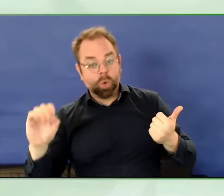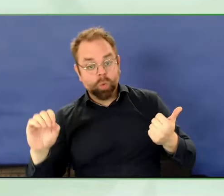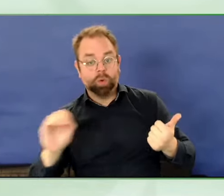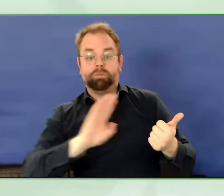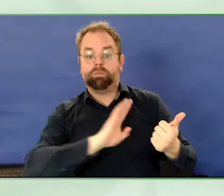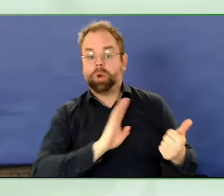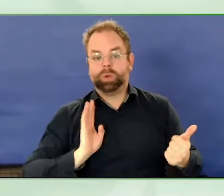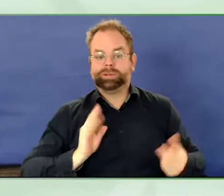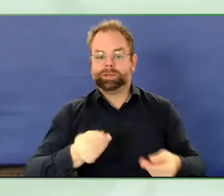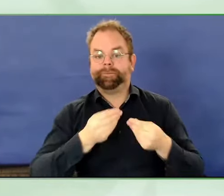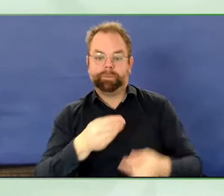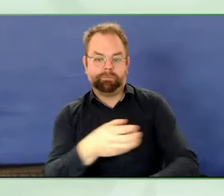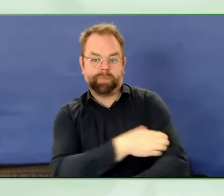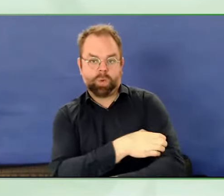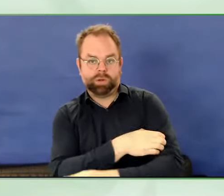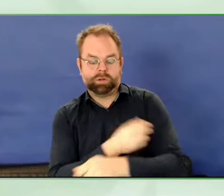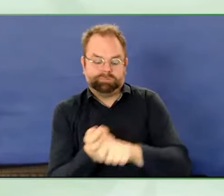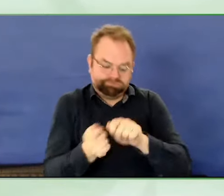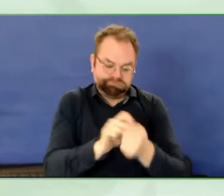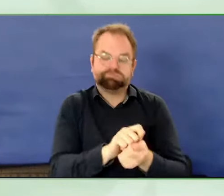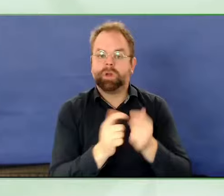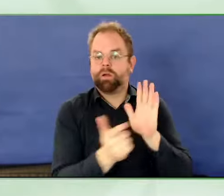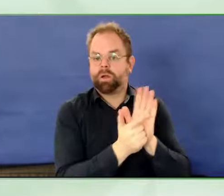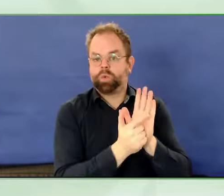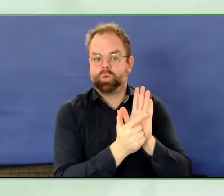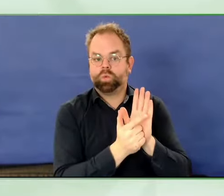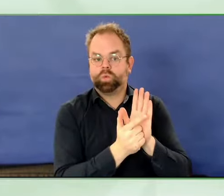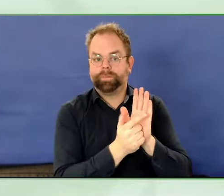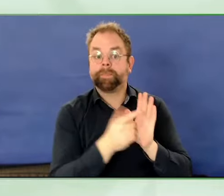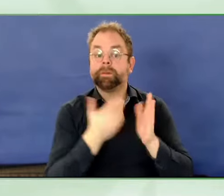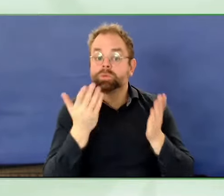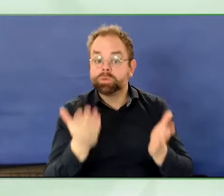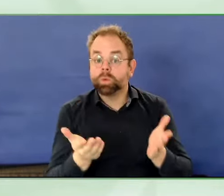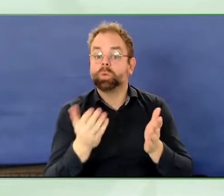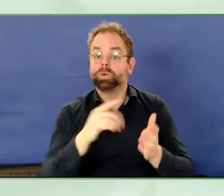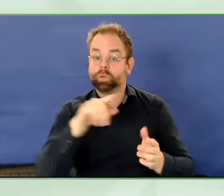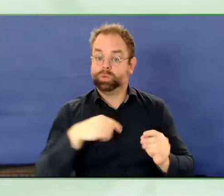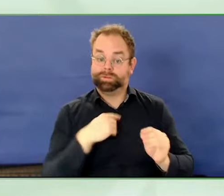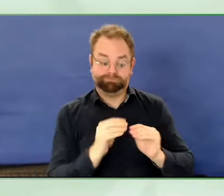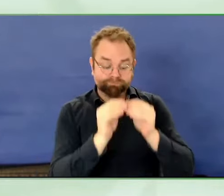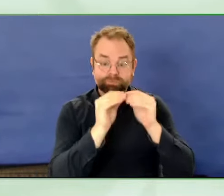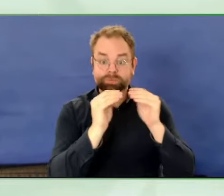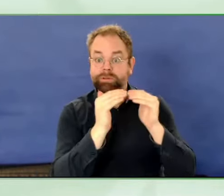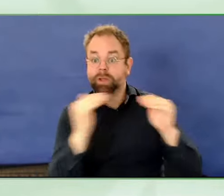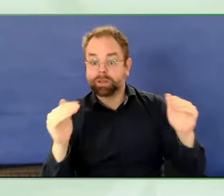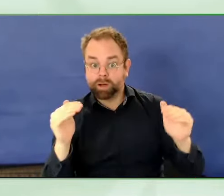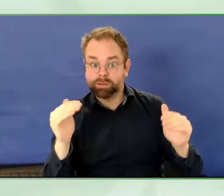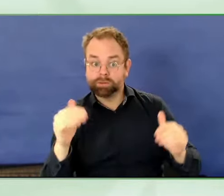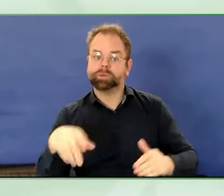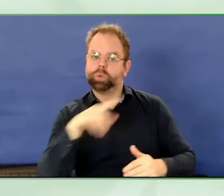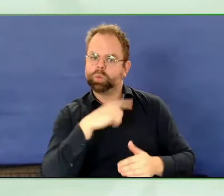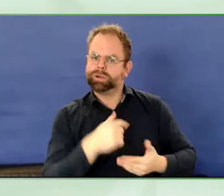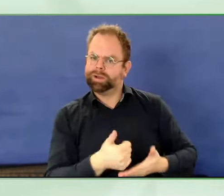Minimum acceptable is fine, but generally that uses a streamlined approach looking at the masses, not the outliers.